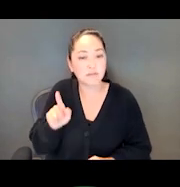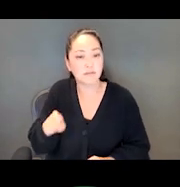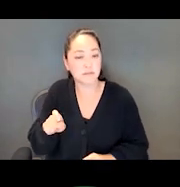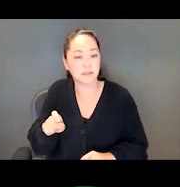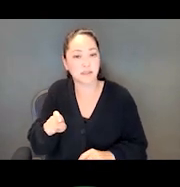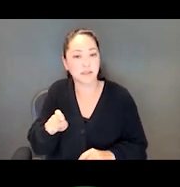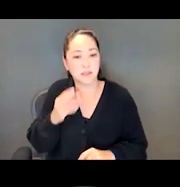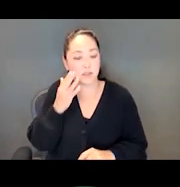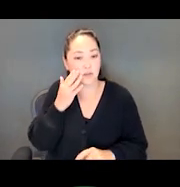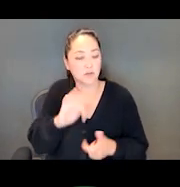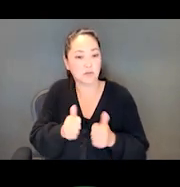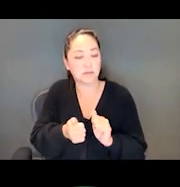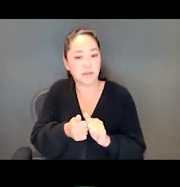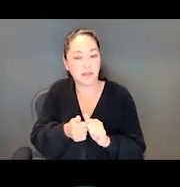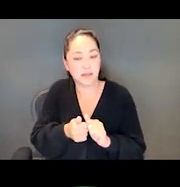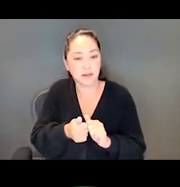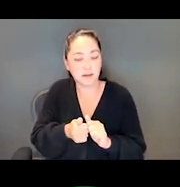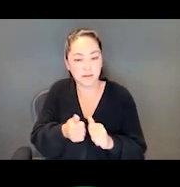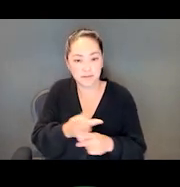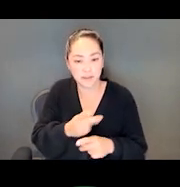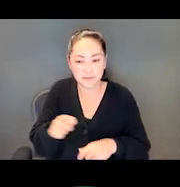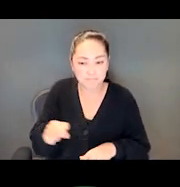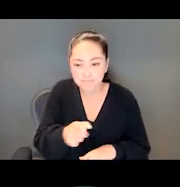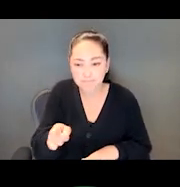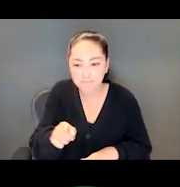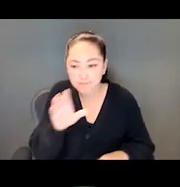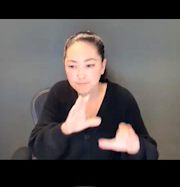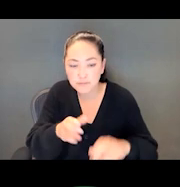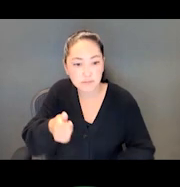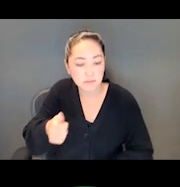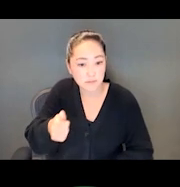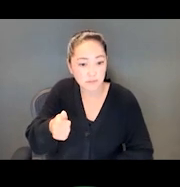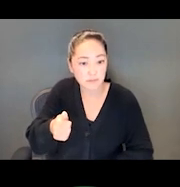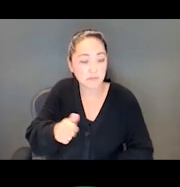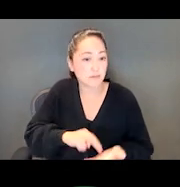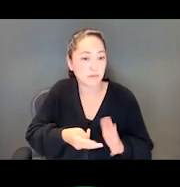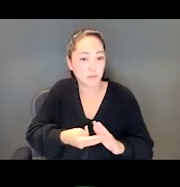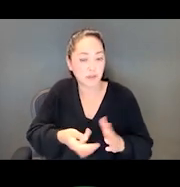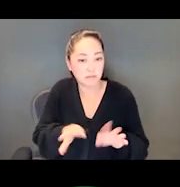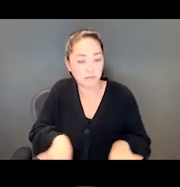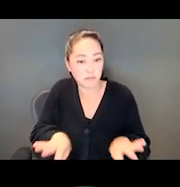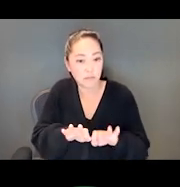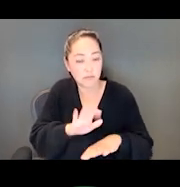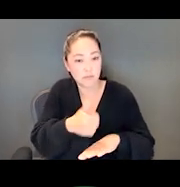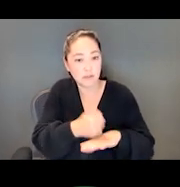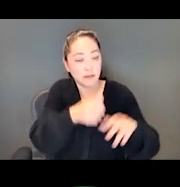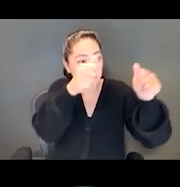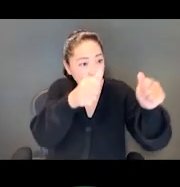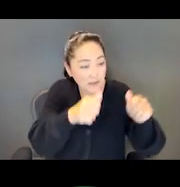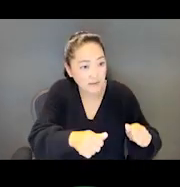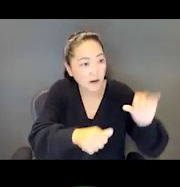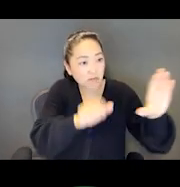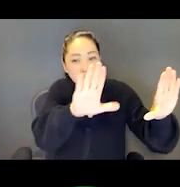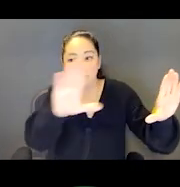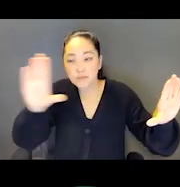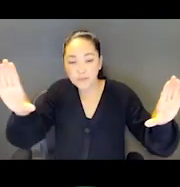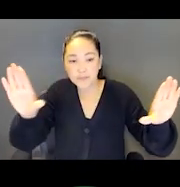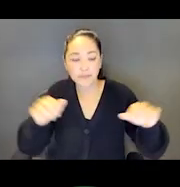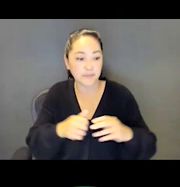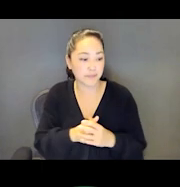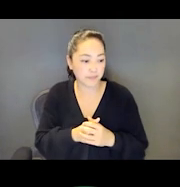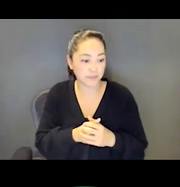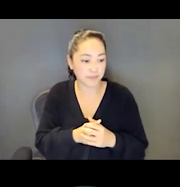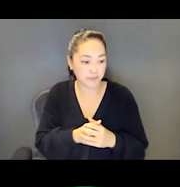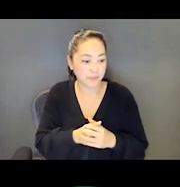So that means importance of signage, importance of knowing where it it will be more difficult.